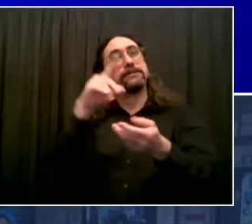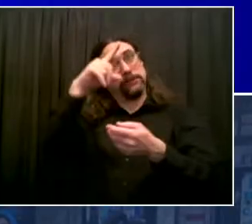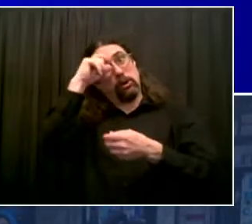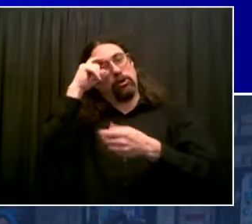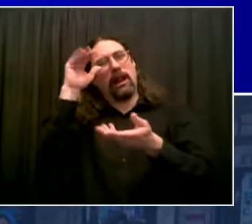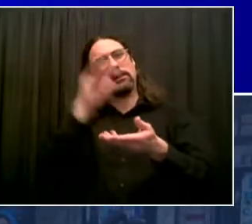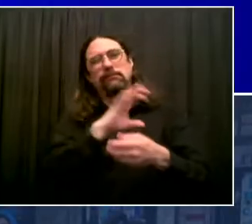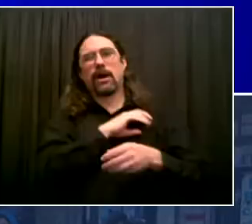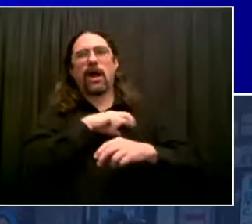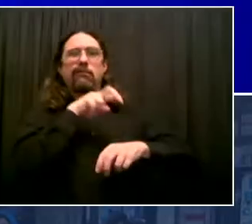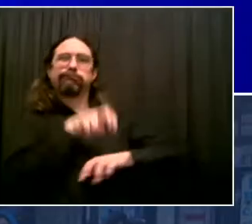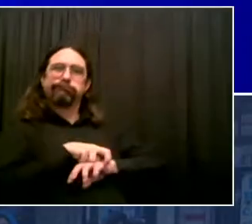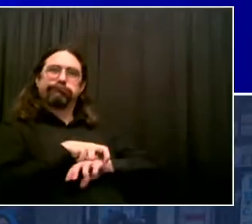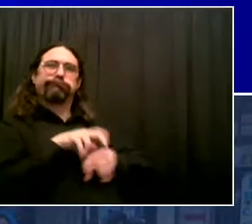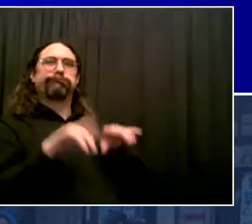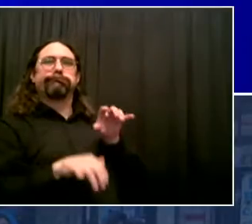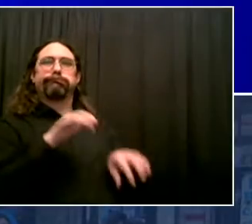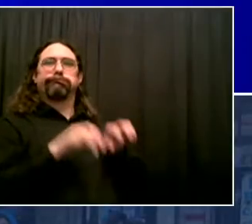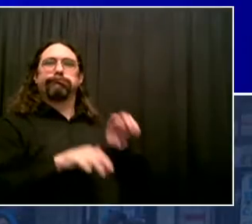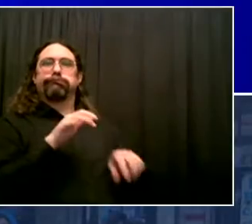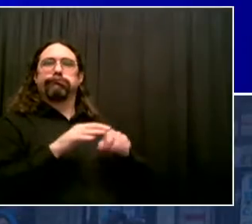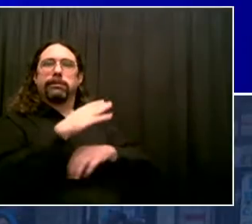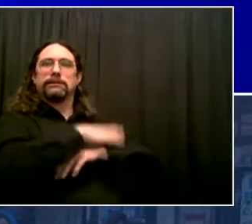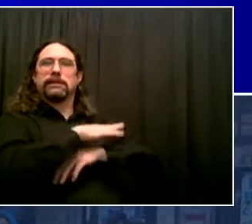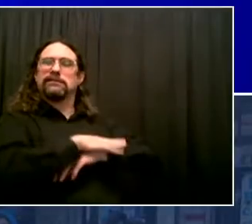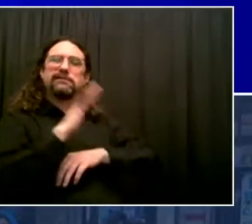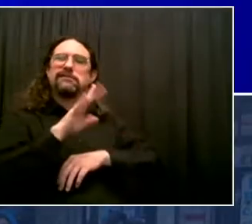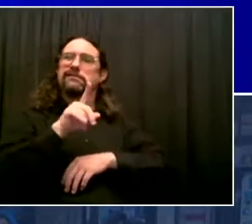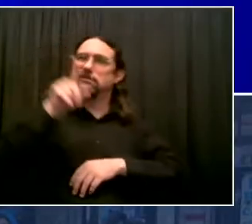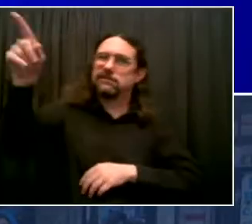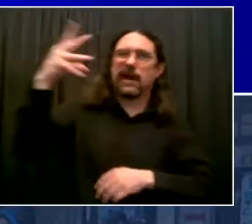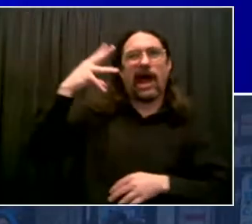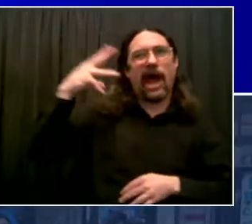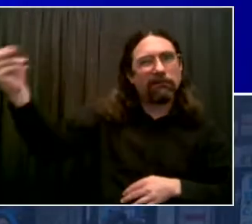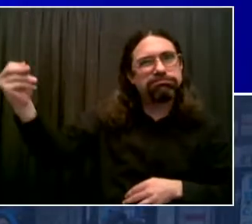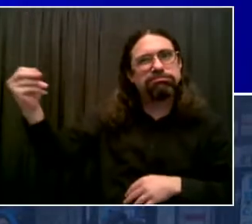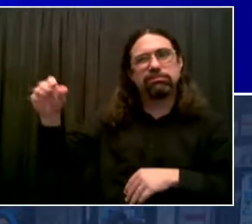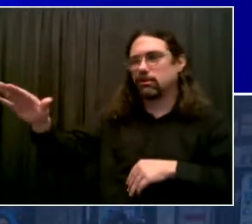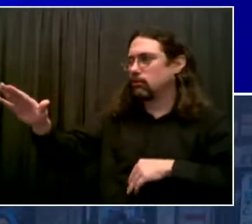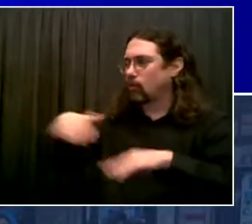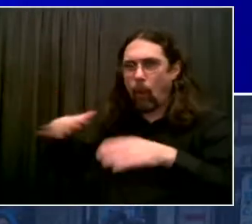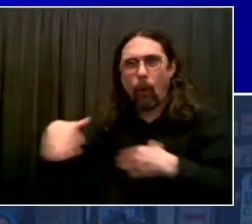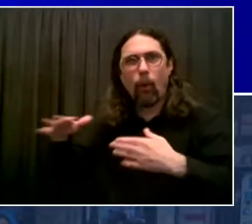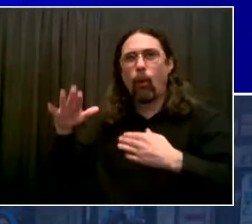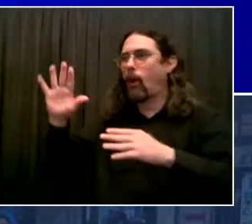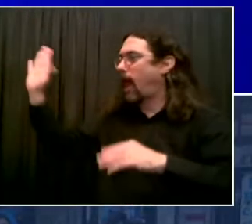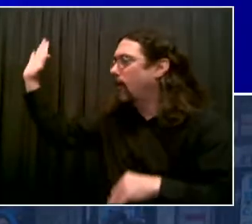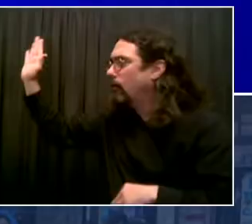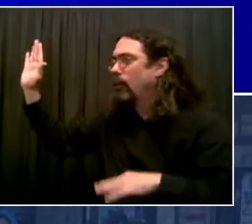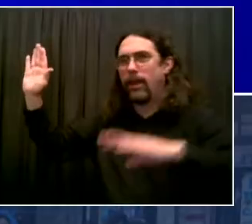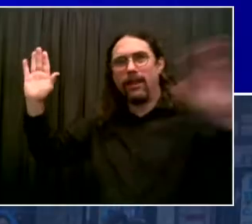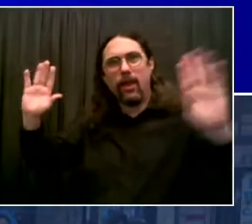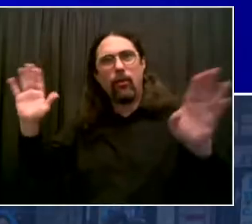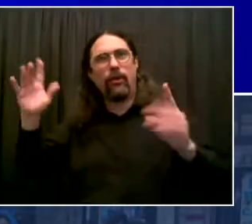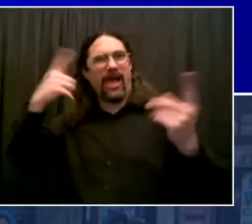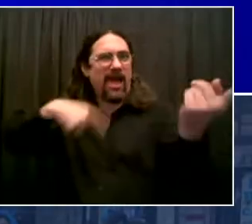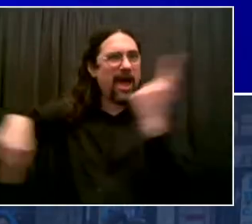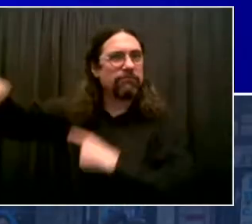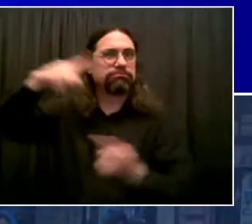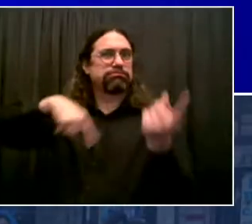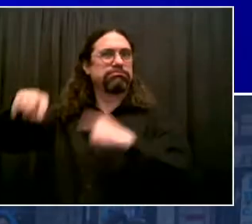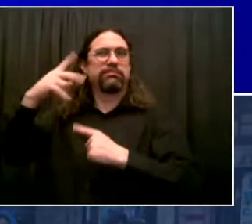AND NOW WE CAN RELAUNCH AND GO